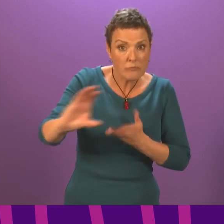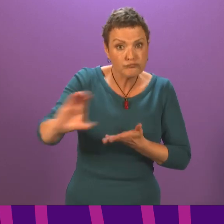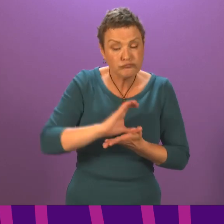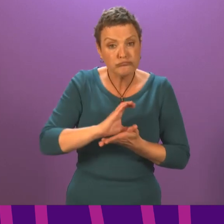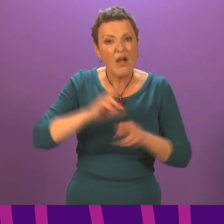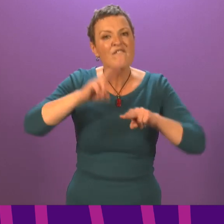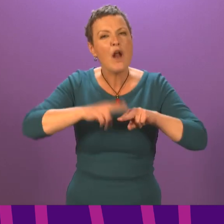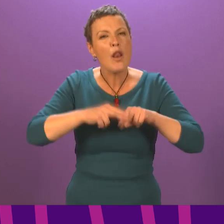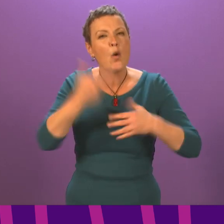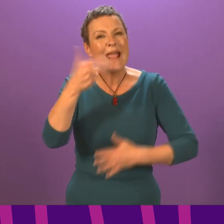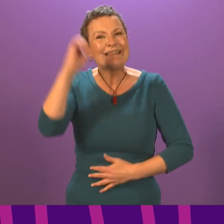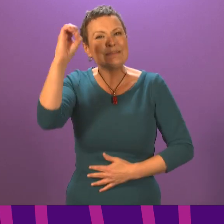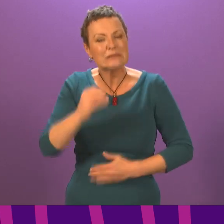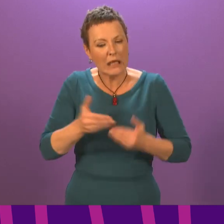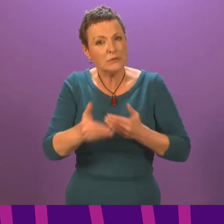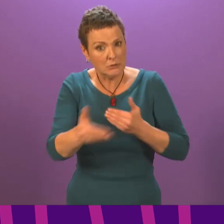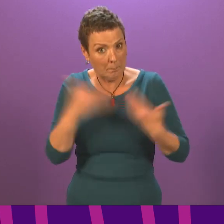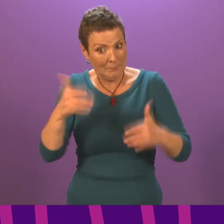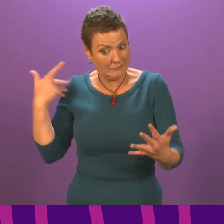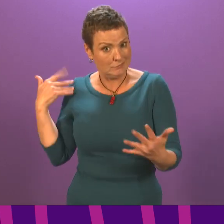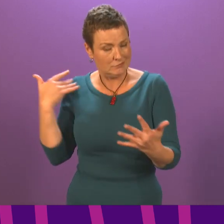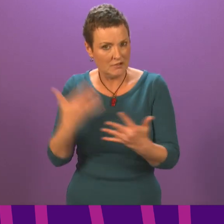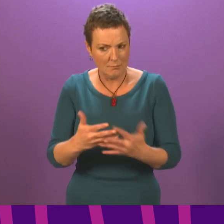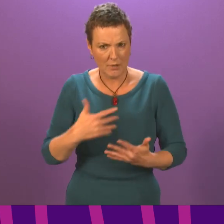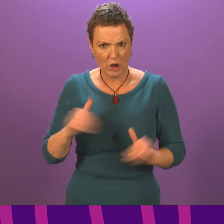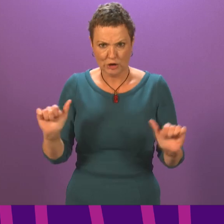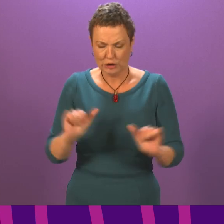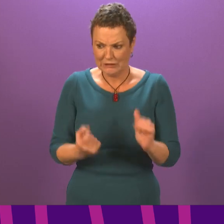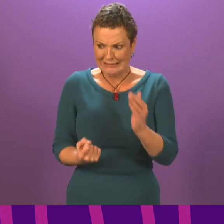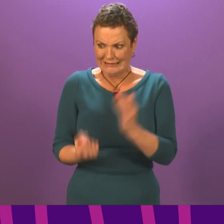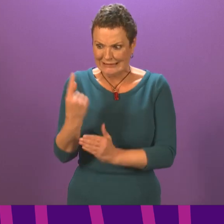but they are now having to close projects in my constituency because of the fall in